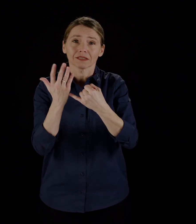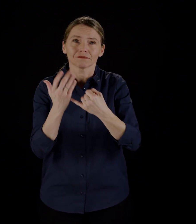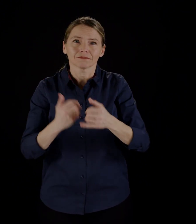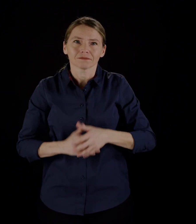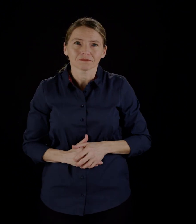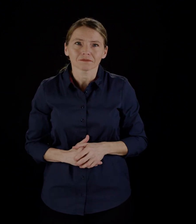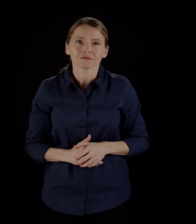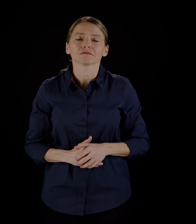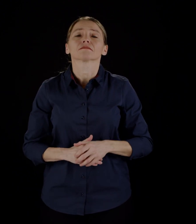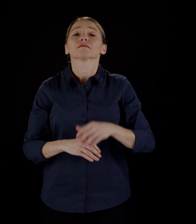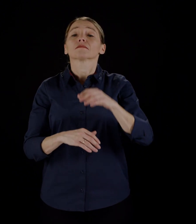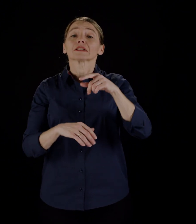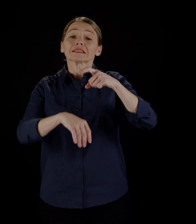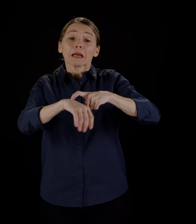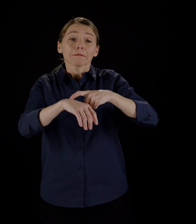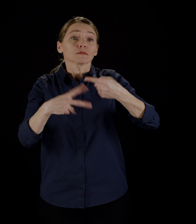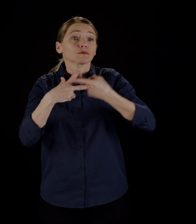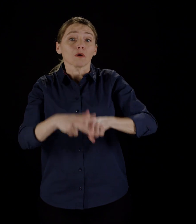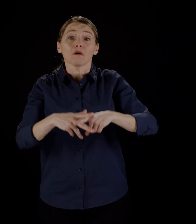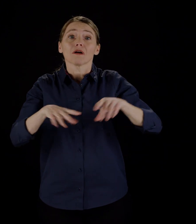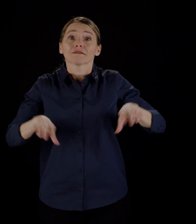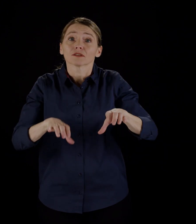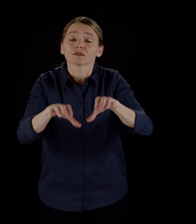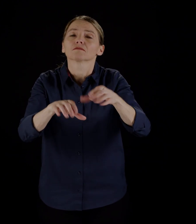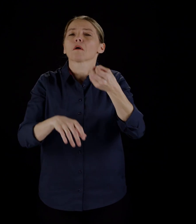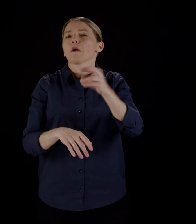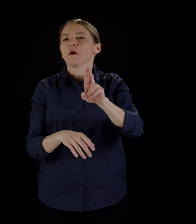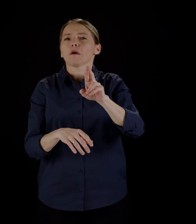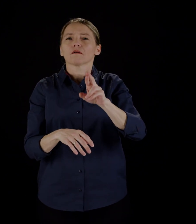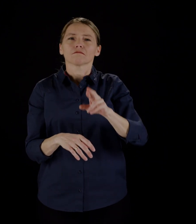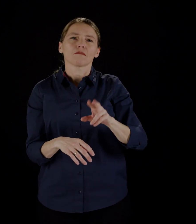These may also be known as Service Connection Charges.